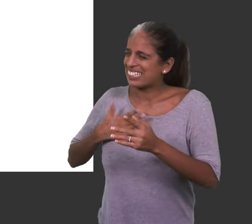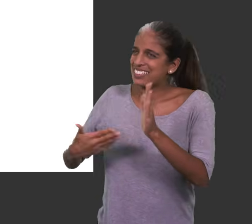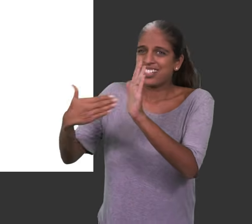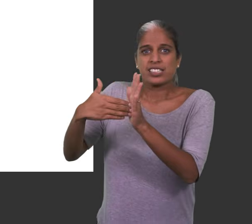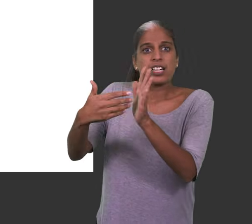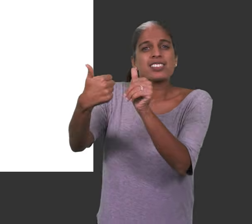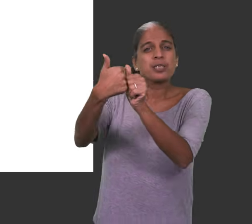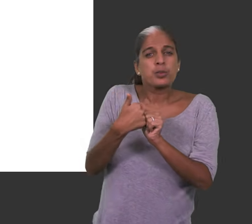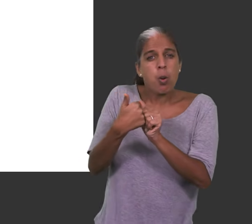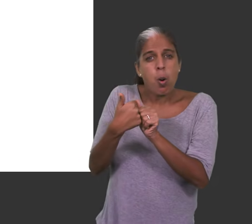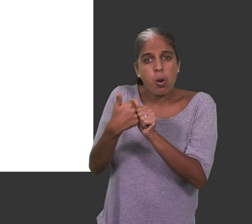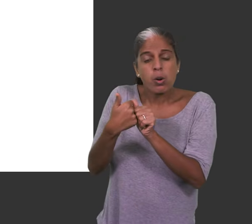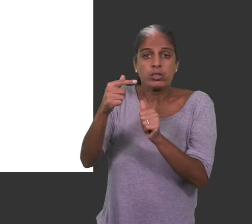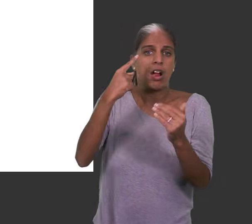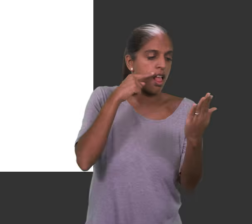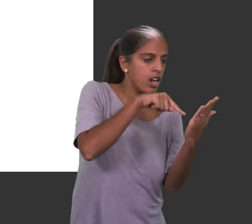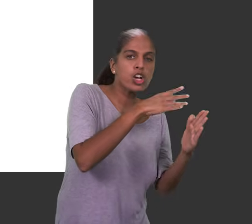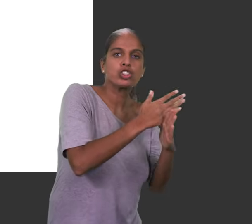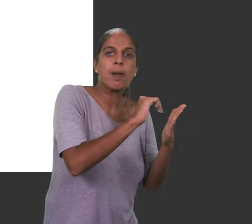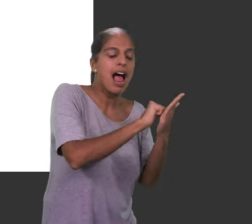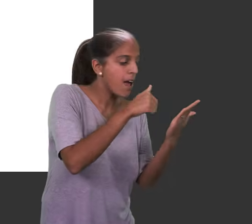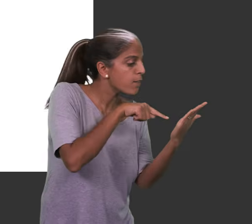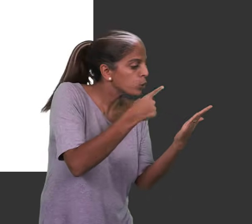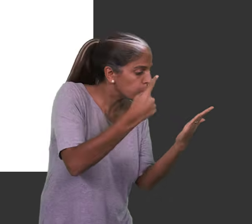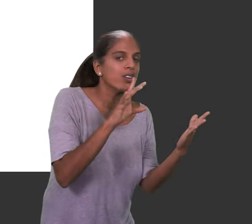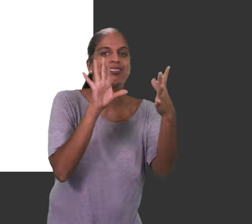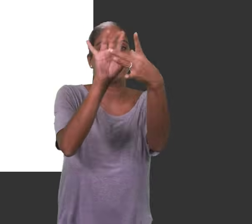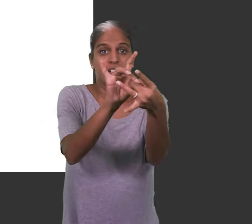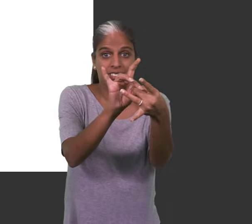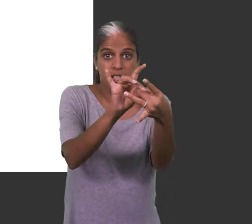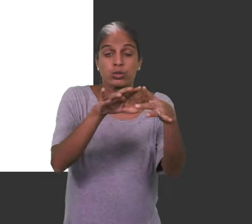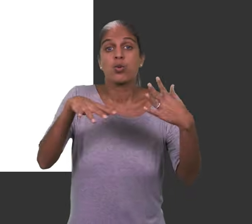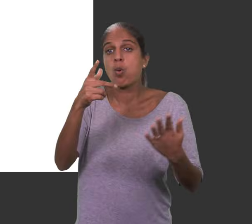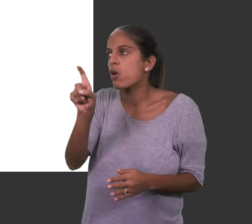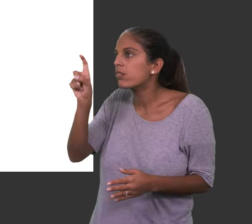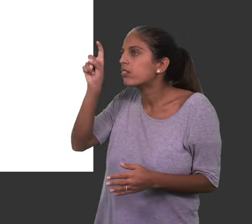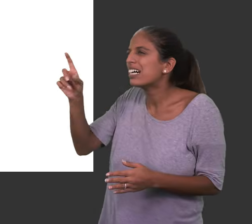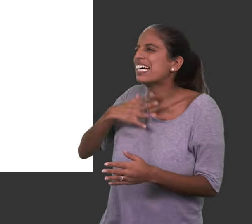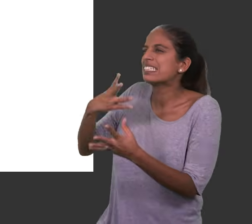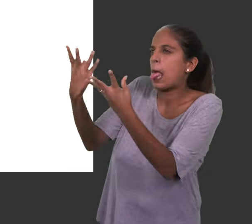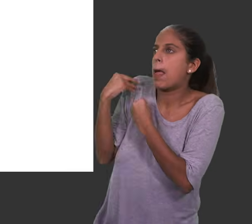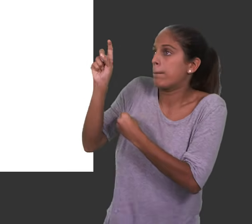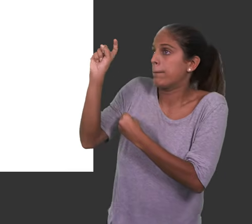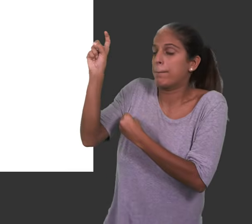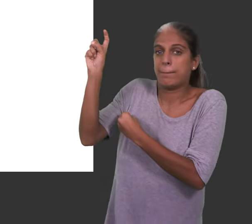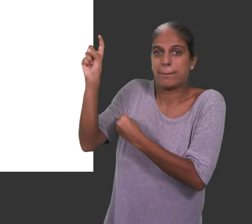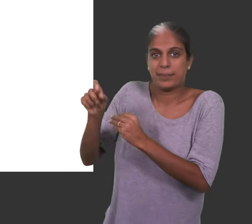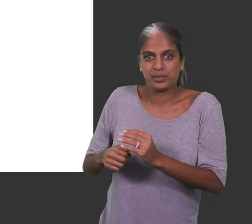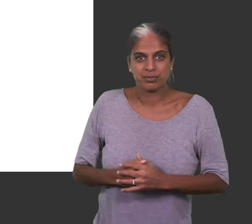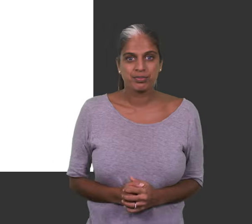please get in touch with the contact in the job advert. Or use the ‘help needed’ options within the online job platform.